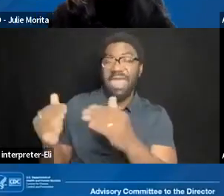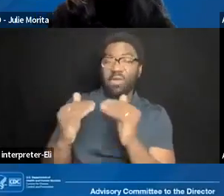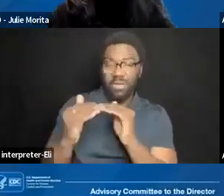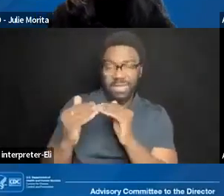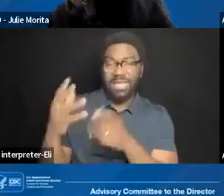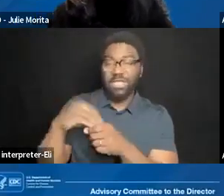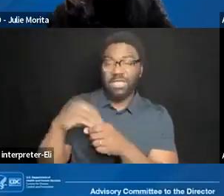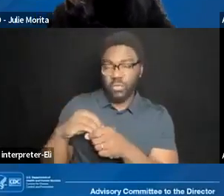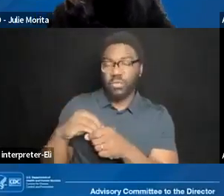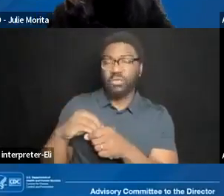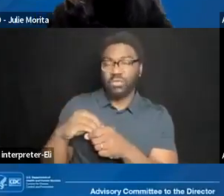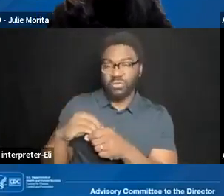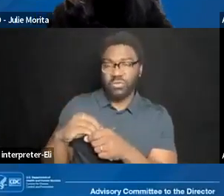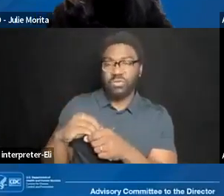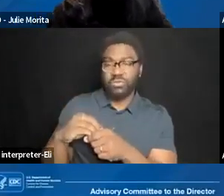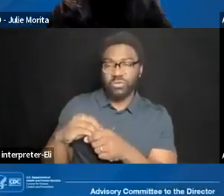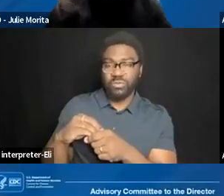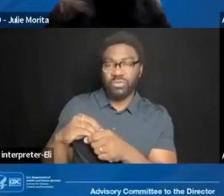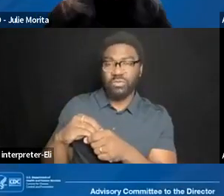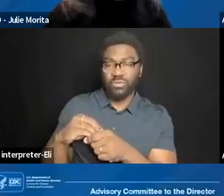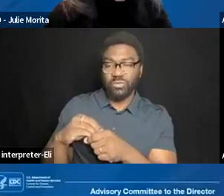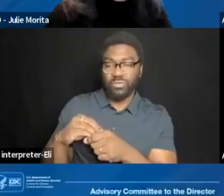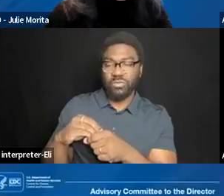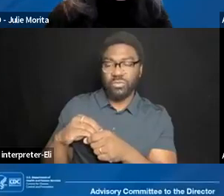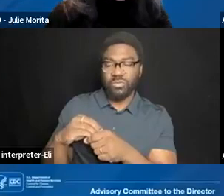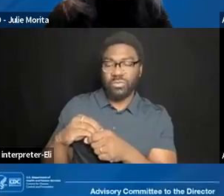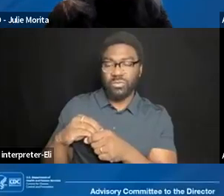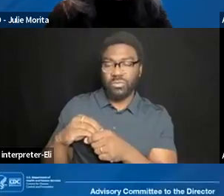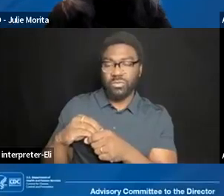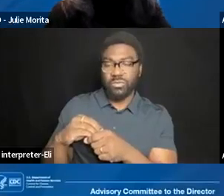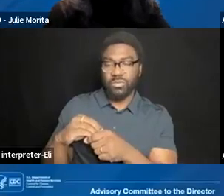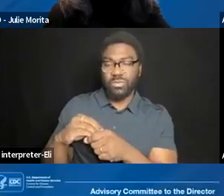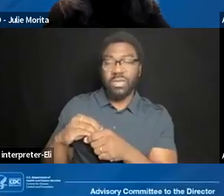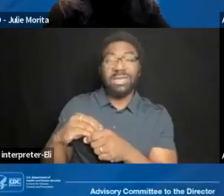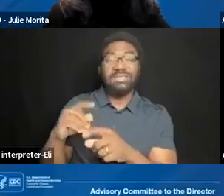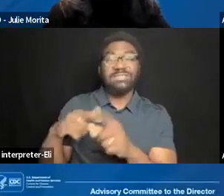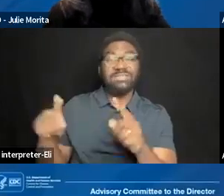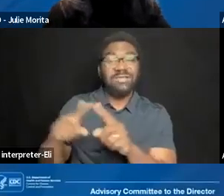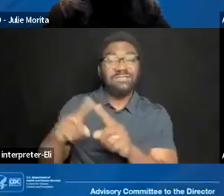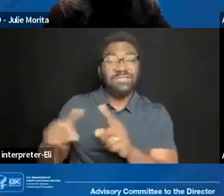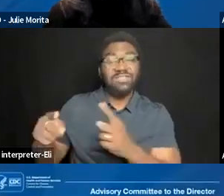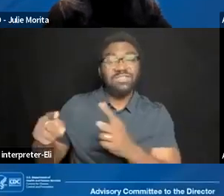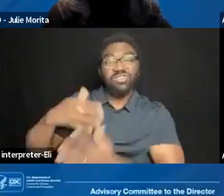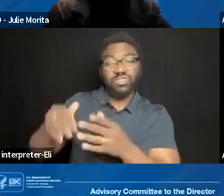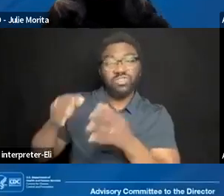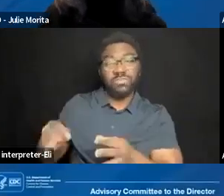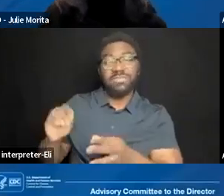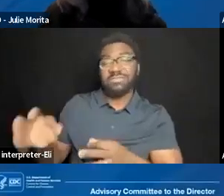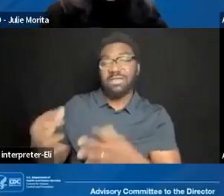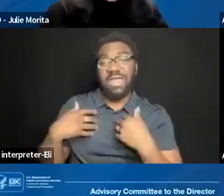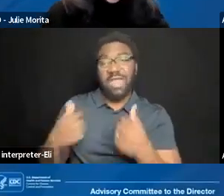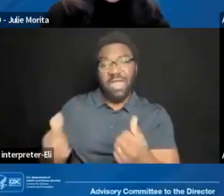must be at the center of the defining minimal data necessary. So we were able to get that included. Okay, thank you. It wasn't a complete afterthought,